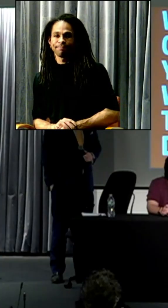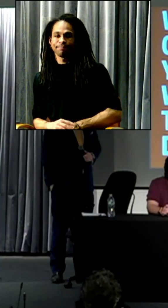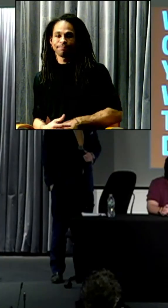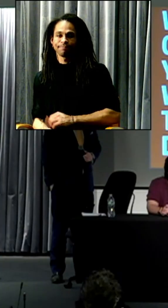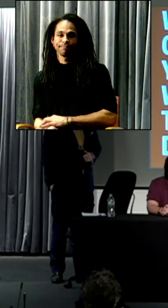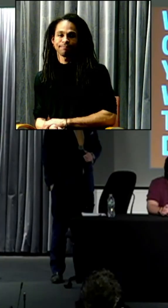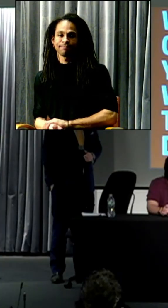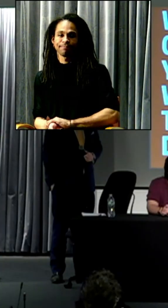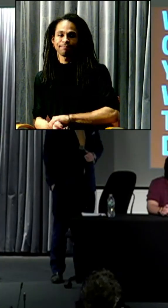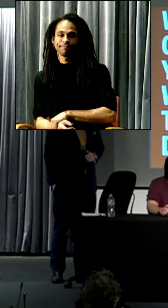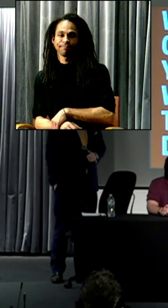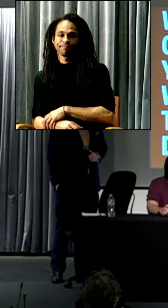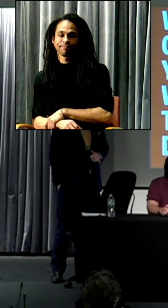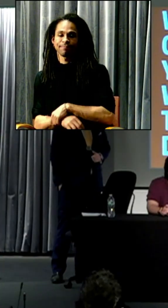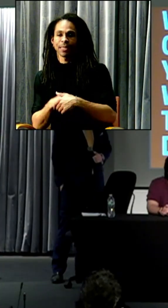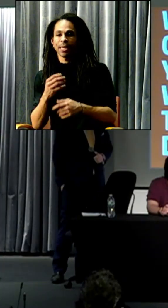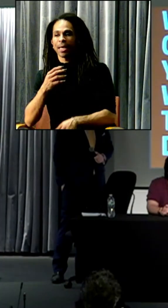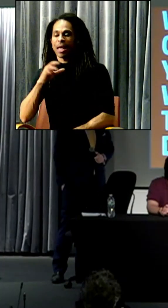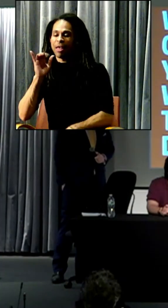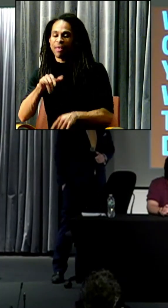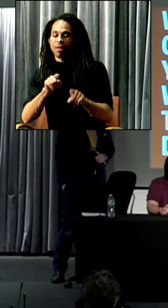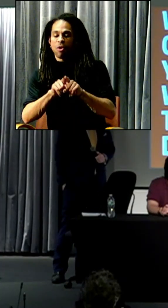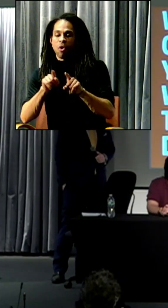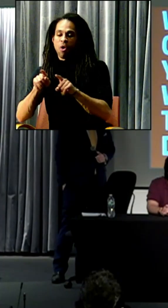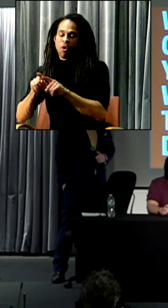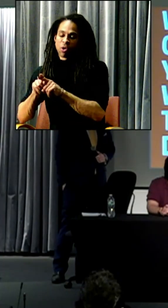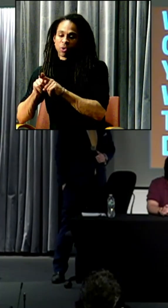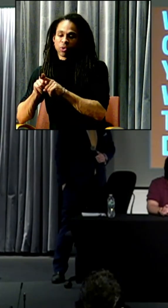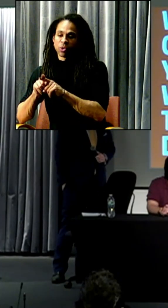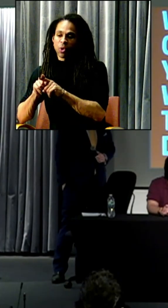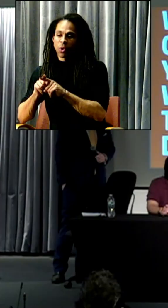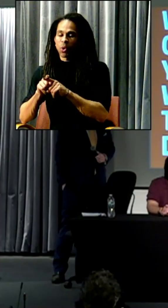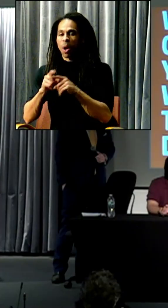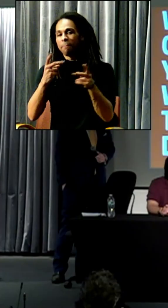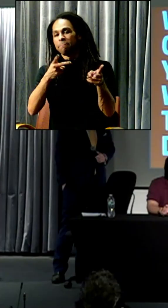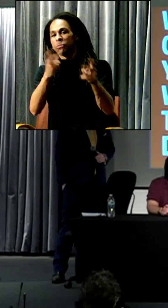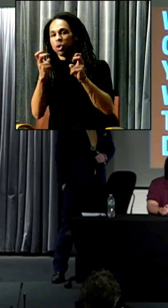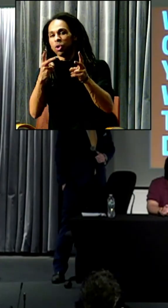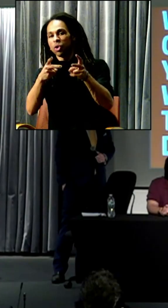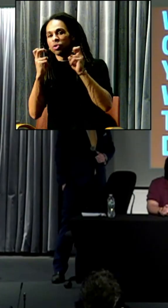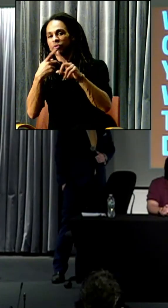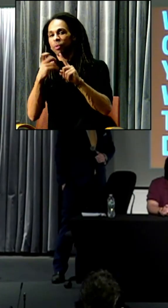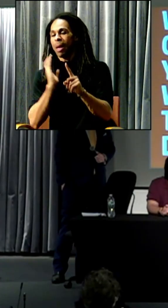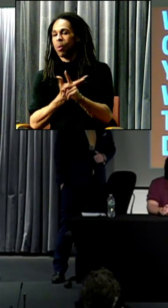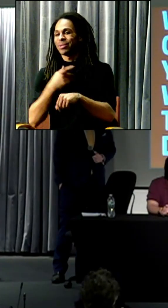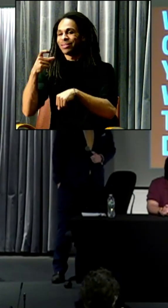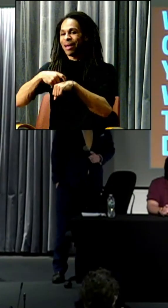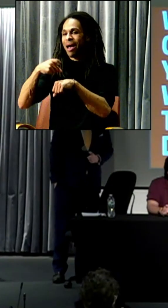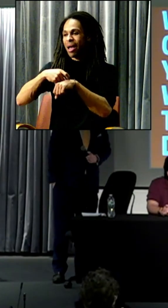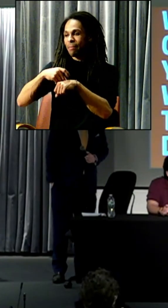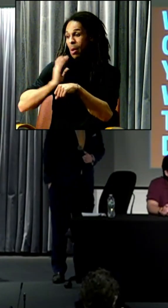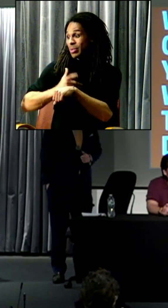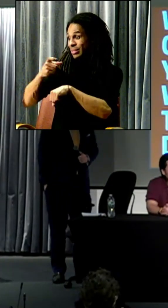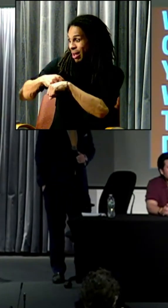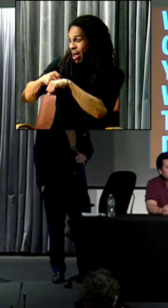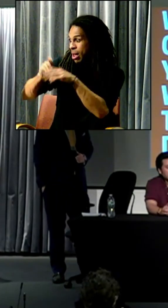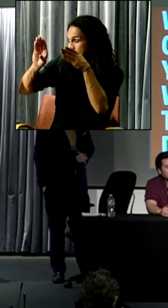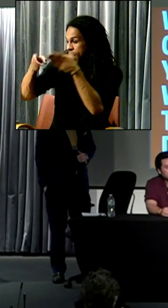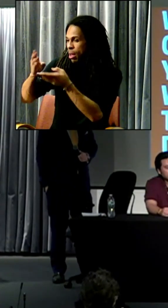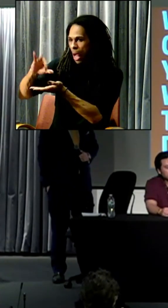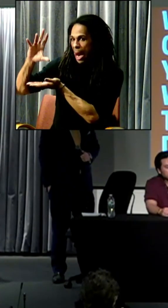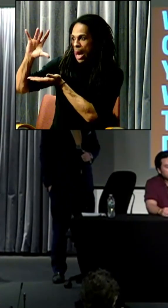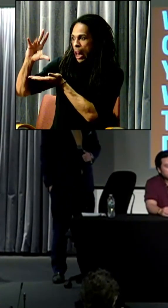In coming up the stairs and playing God at the simulation, not starting from zero was an